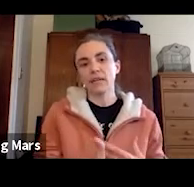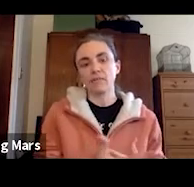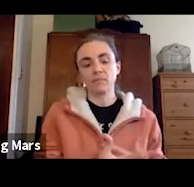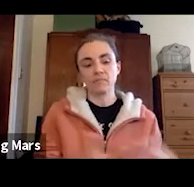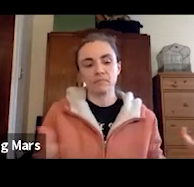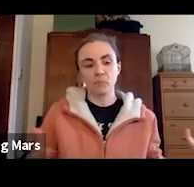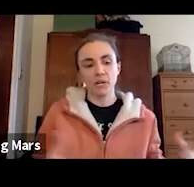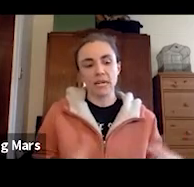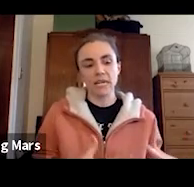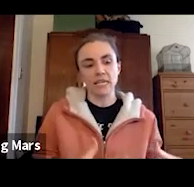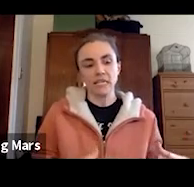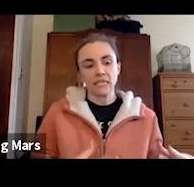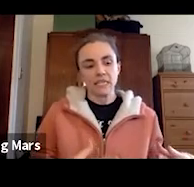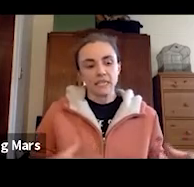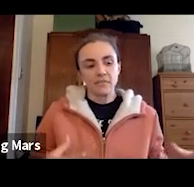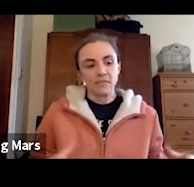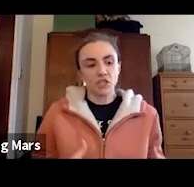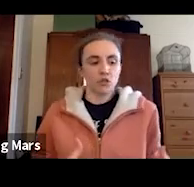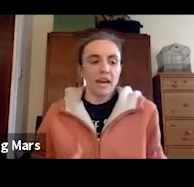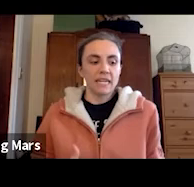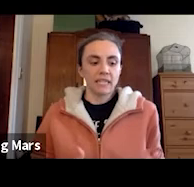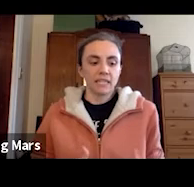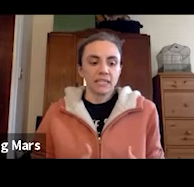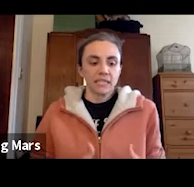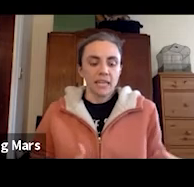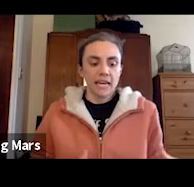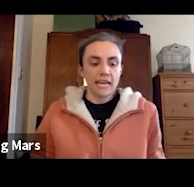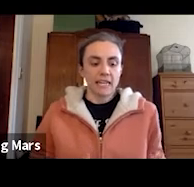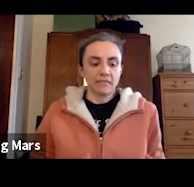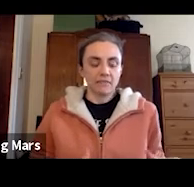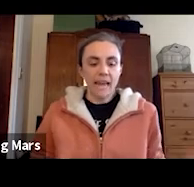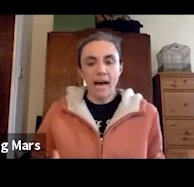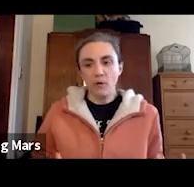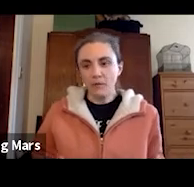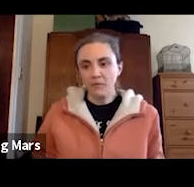a pretty straight town